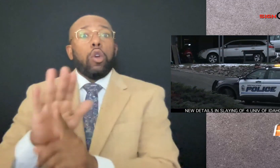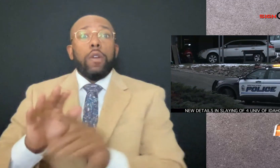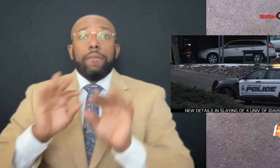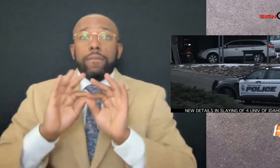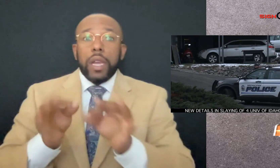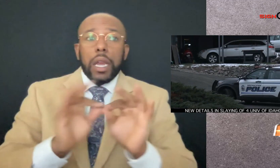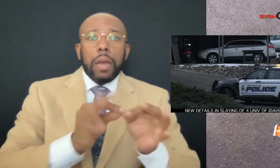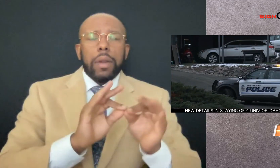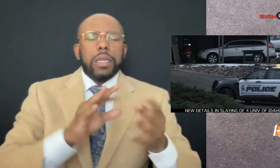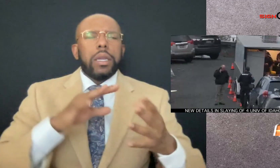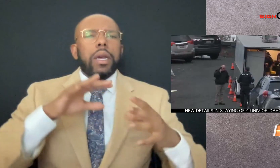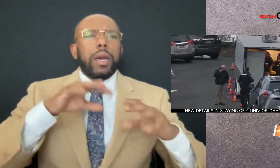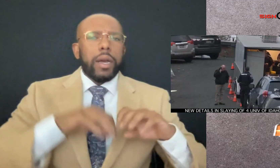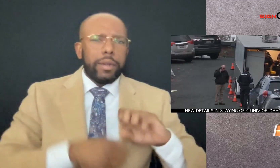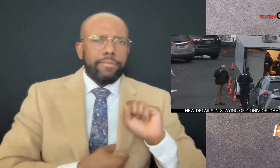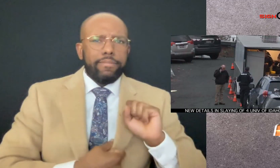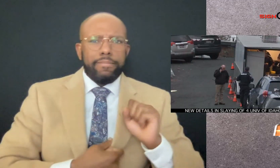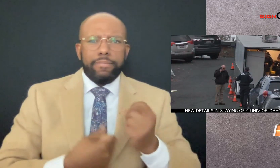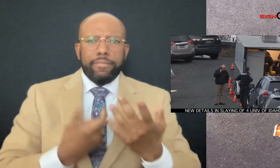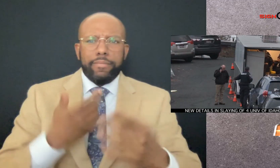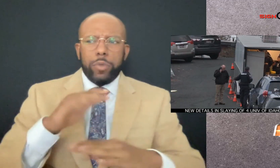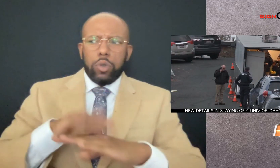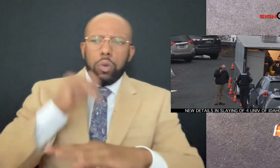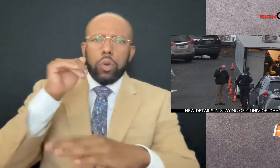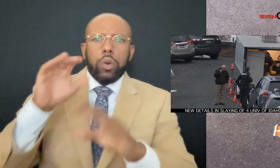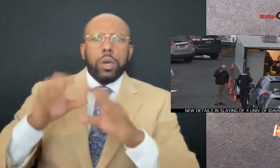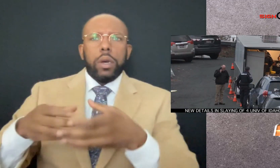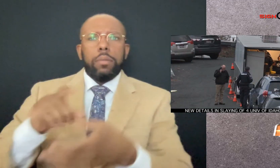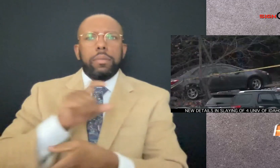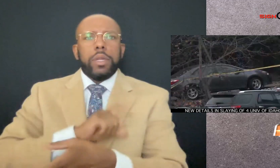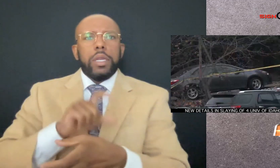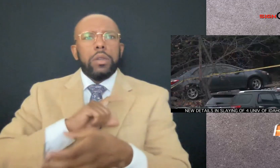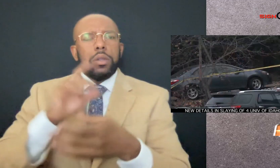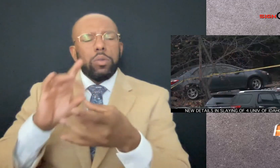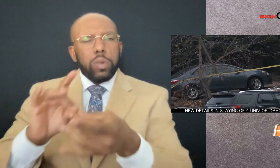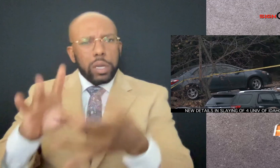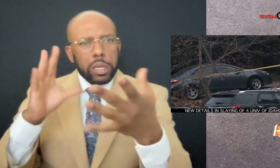The victim's families are devastated. And are calling on police to release more information.